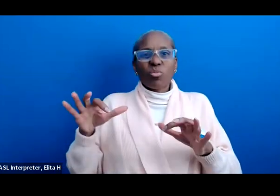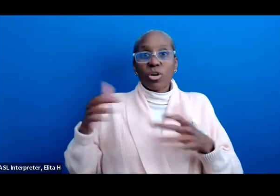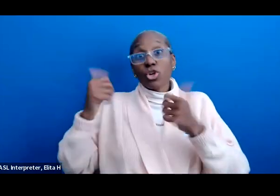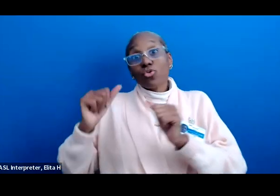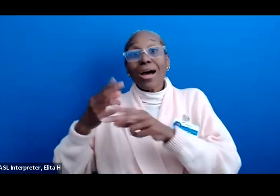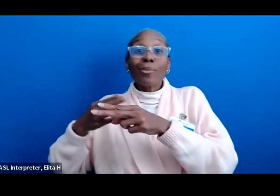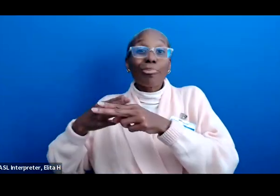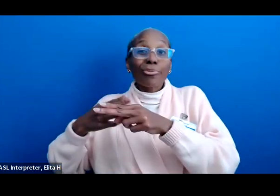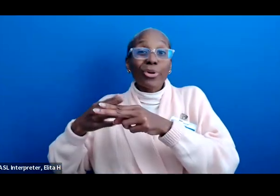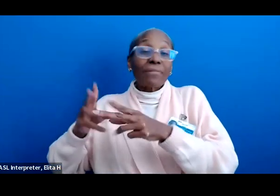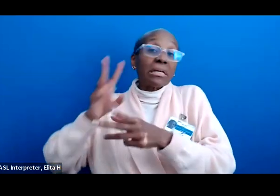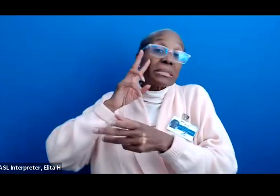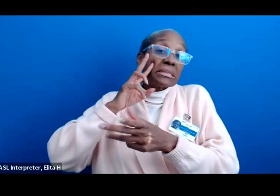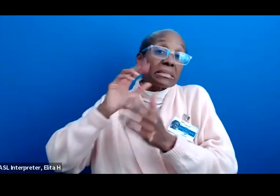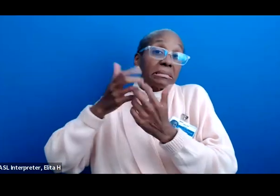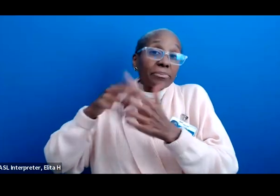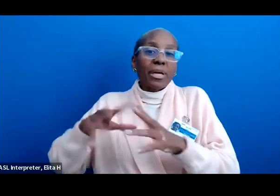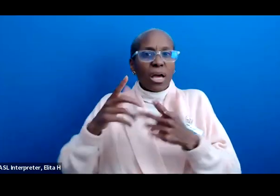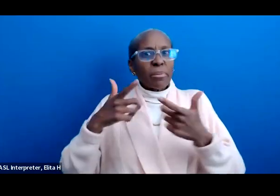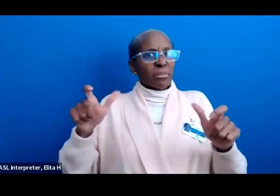a while and see how it goes. This is a pretty big surgery.